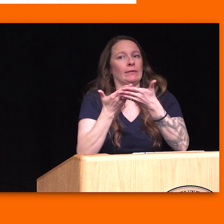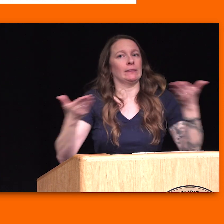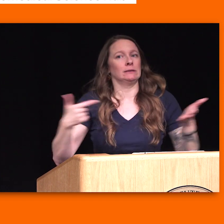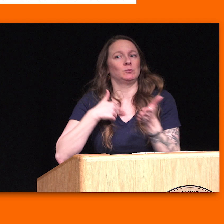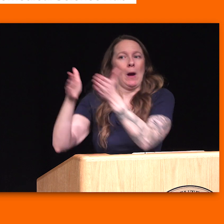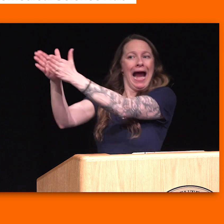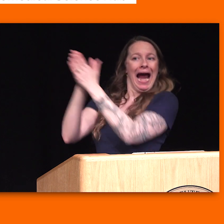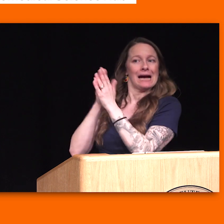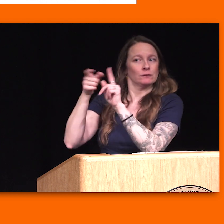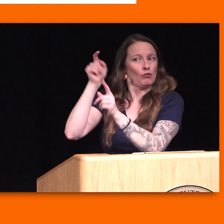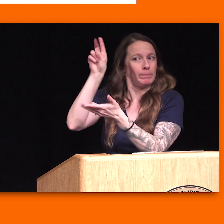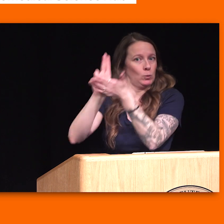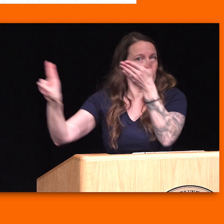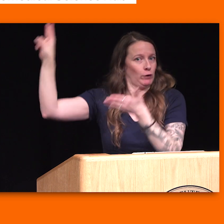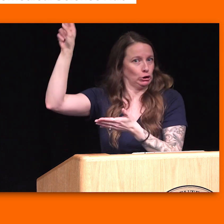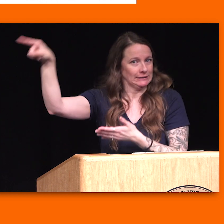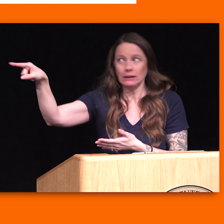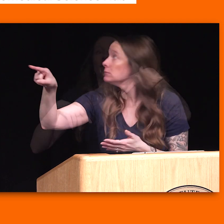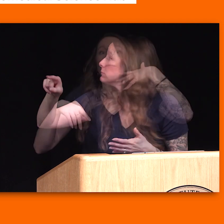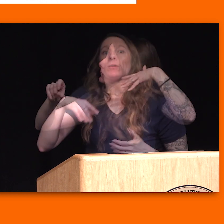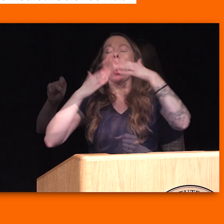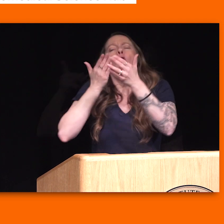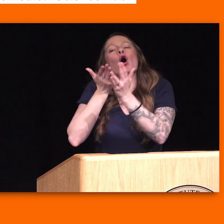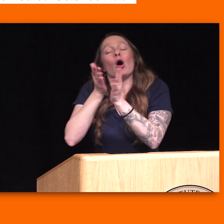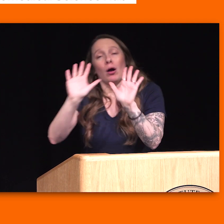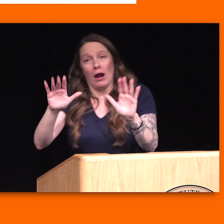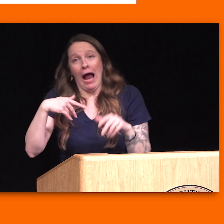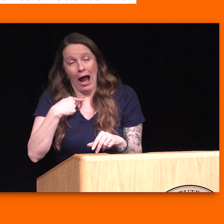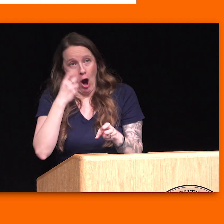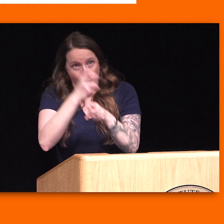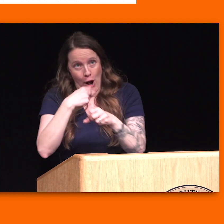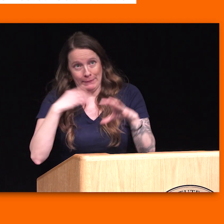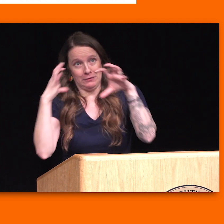And so, really, there were 5 things that we asked for from the university.